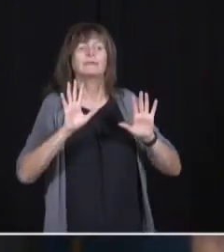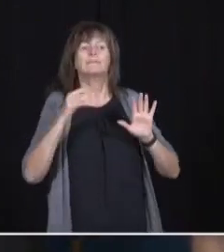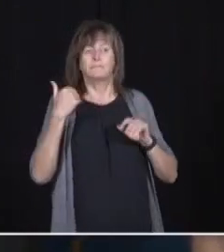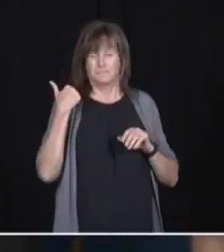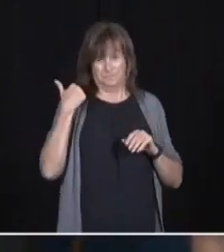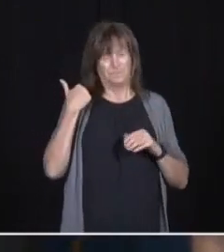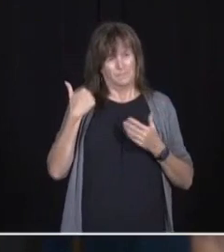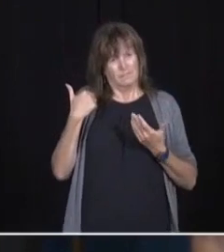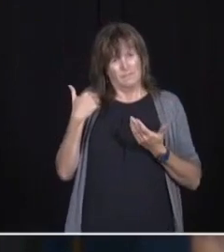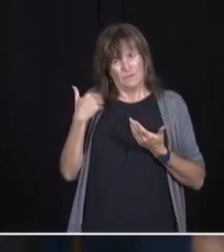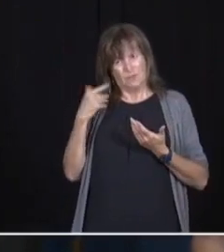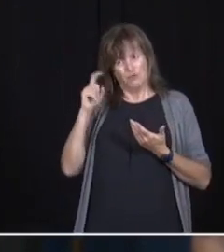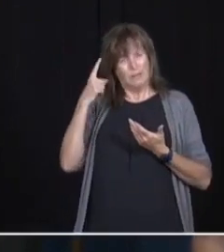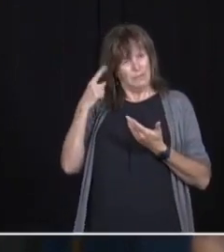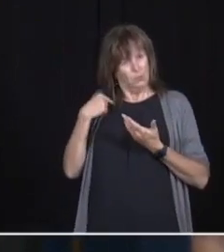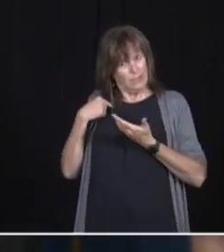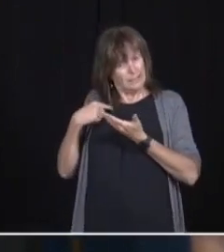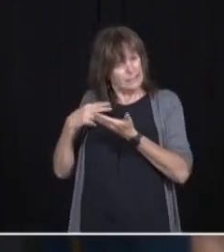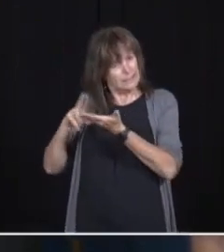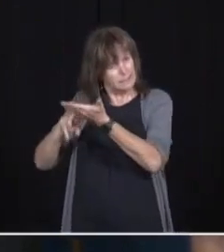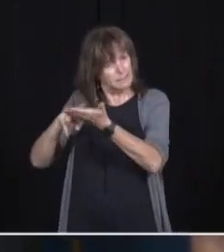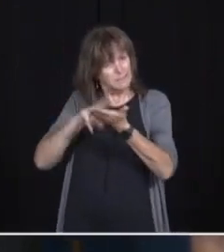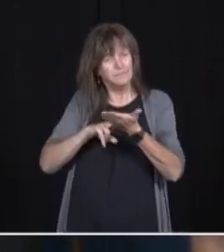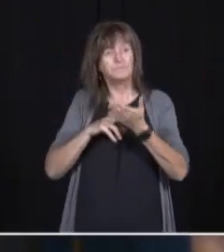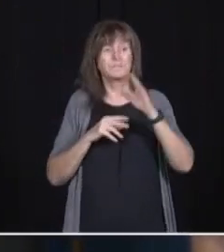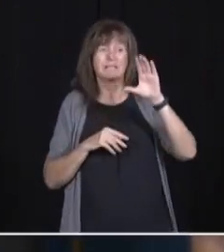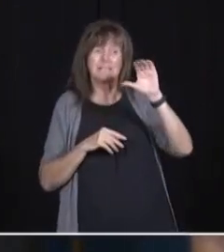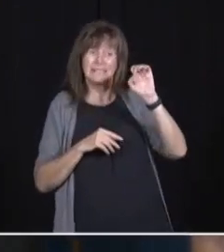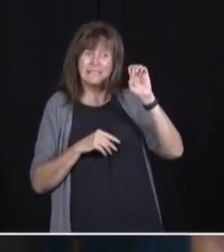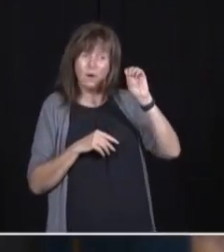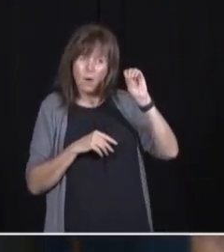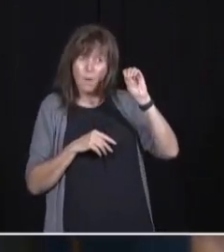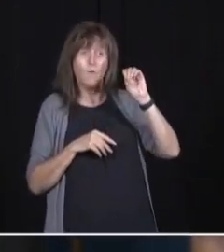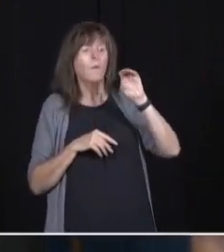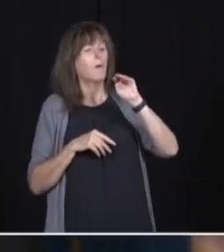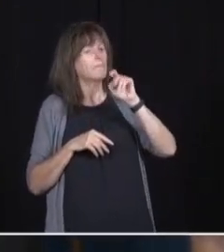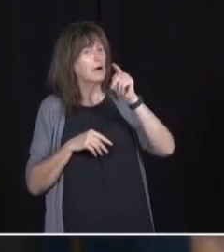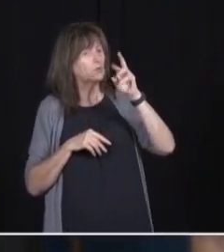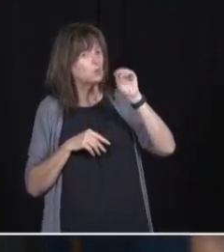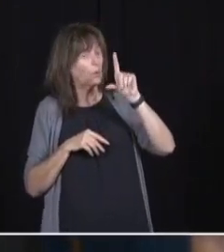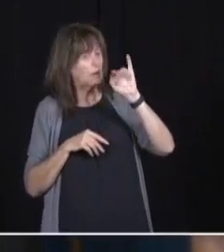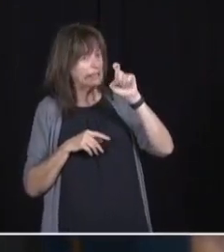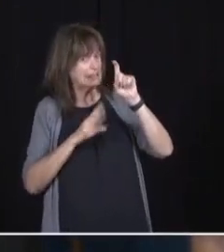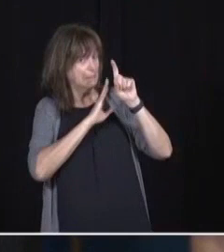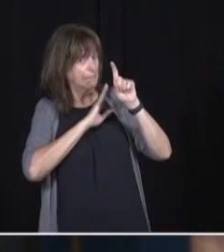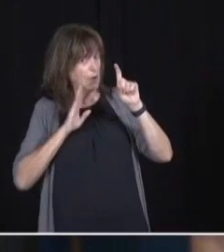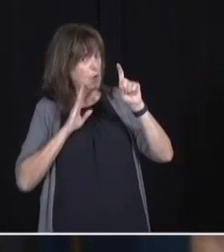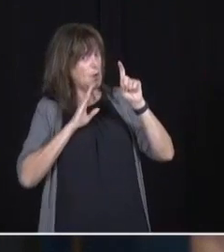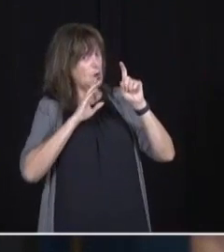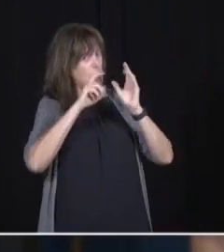and Finch area. So it is unfortunate to say the least, but as he pointed out, it wasn't formalized and it fell